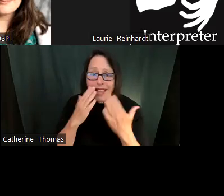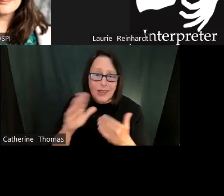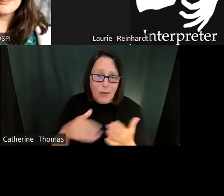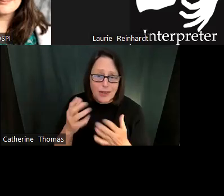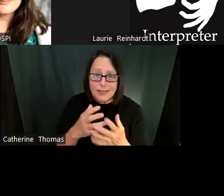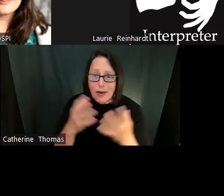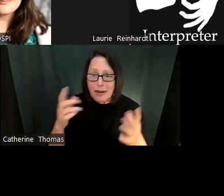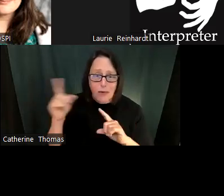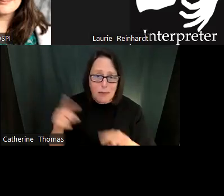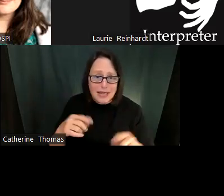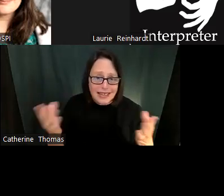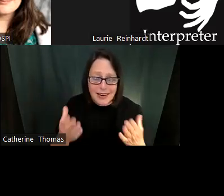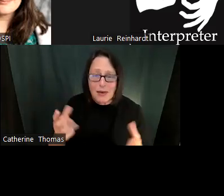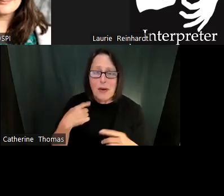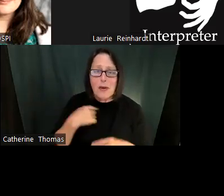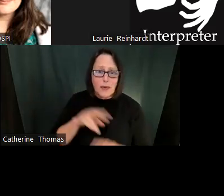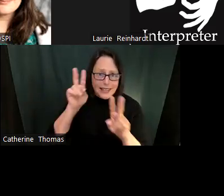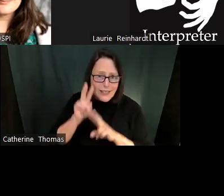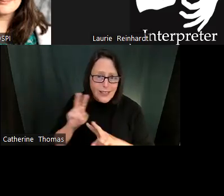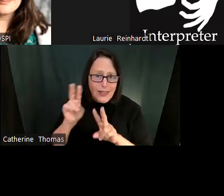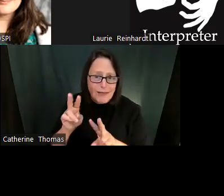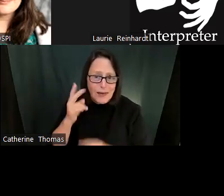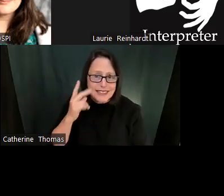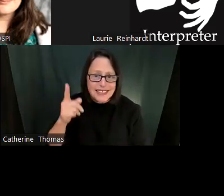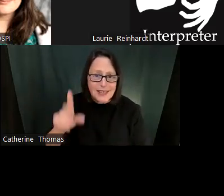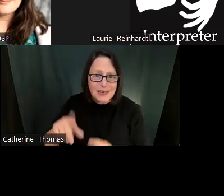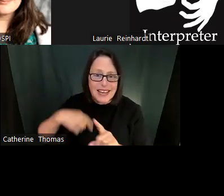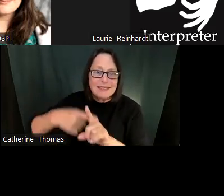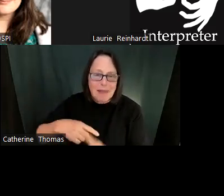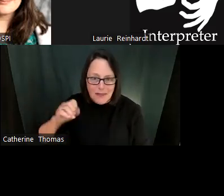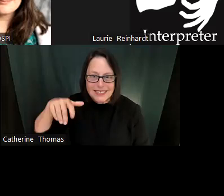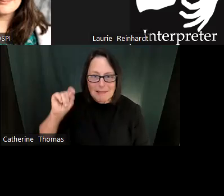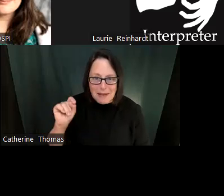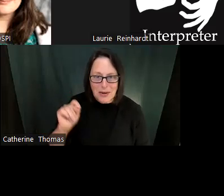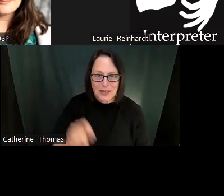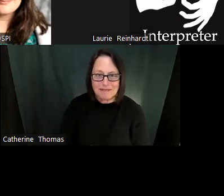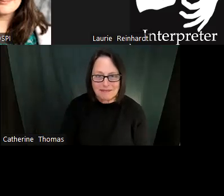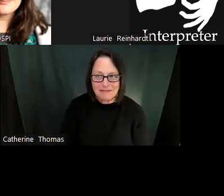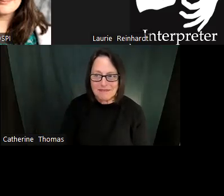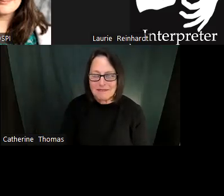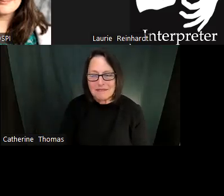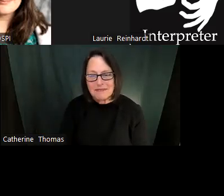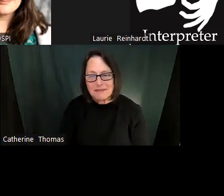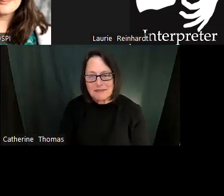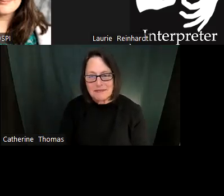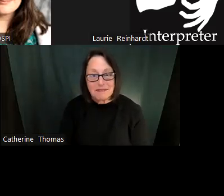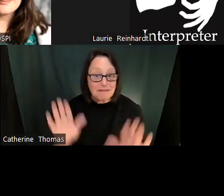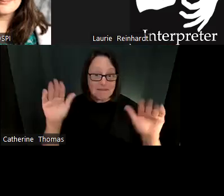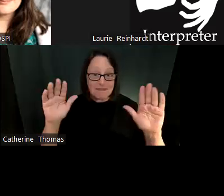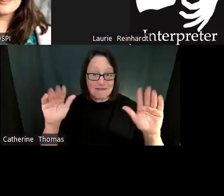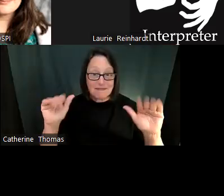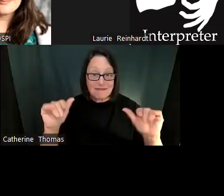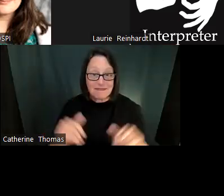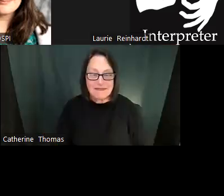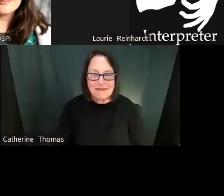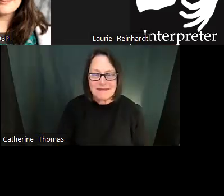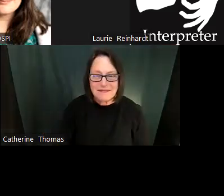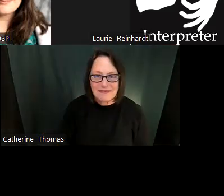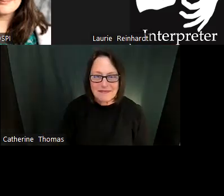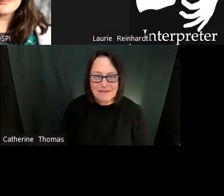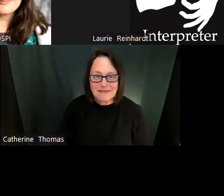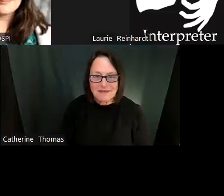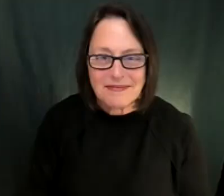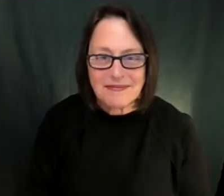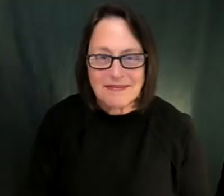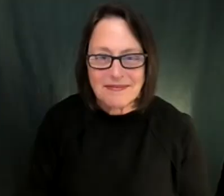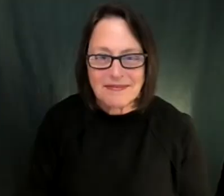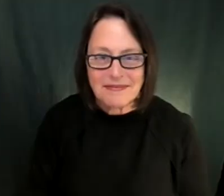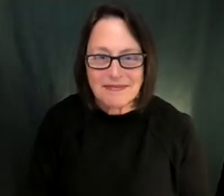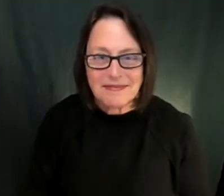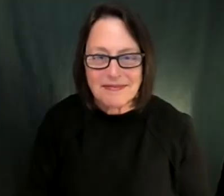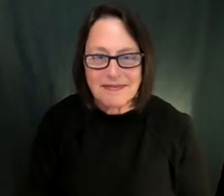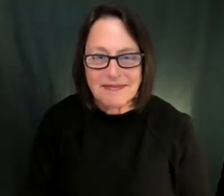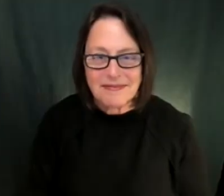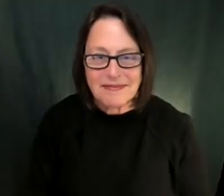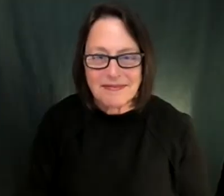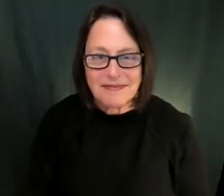who does our clock hour support.